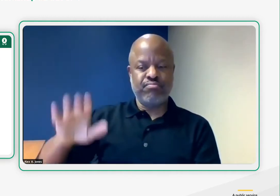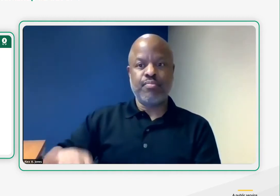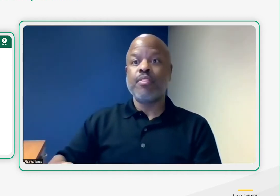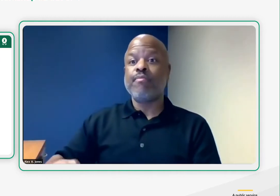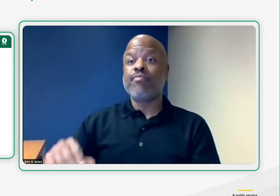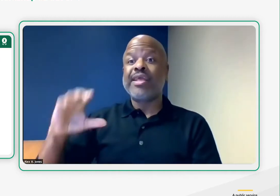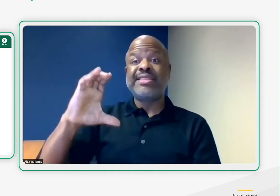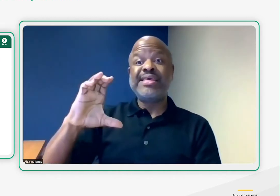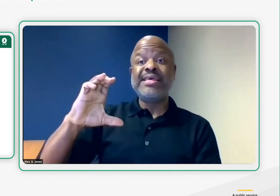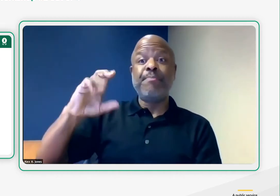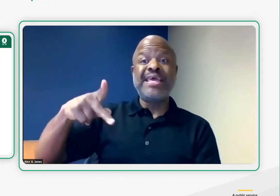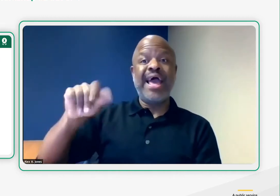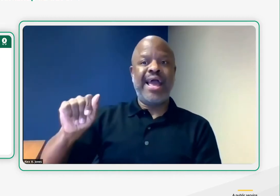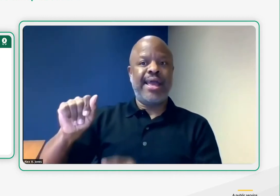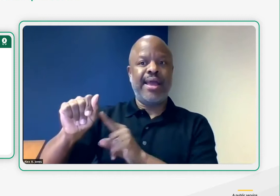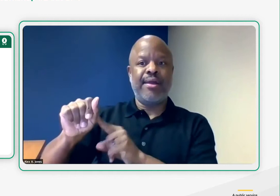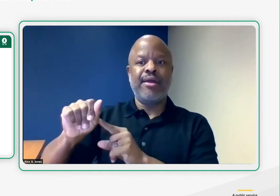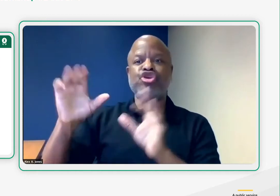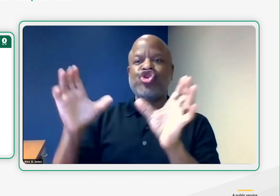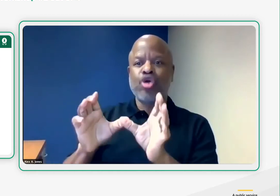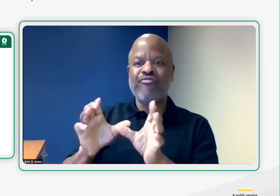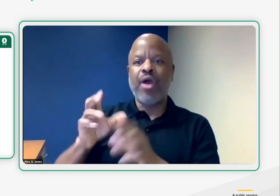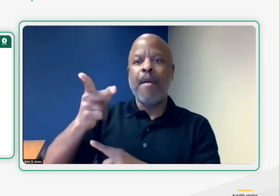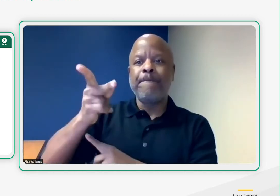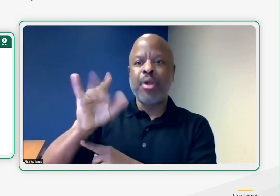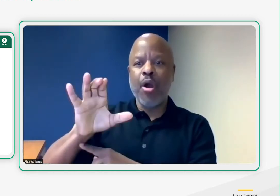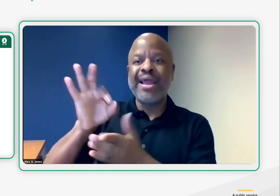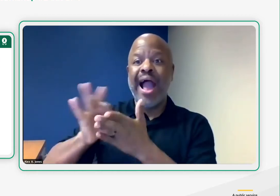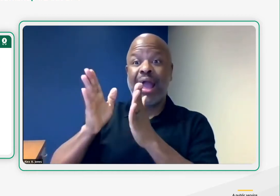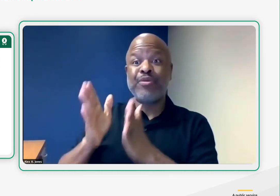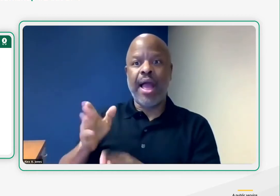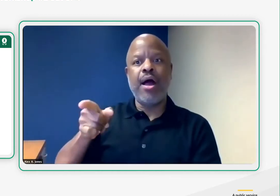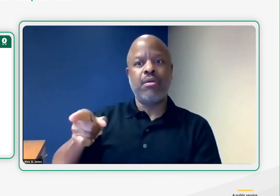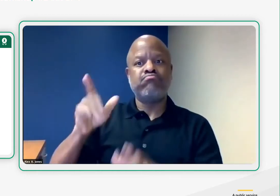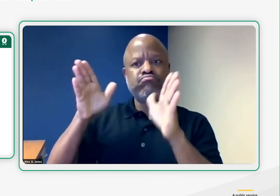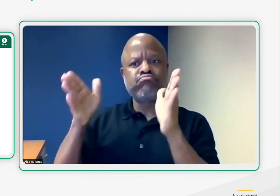Now, there is also a CPA, which is a Certified Public Accountant.